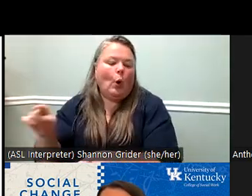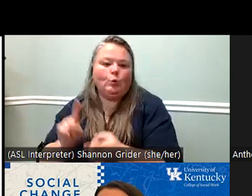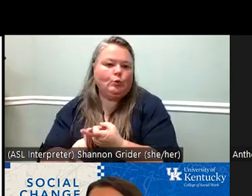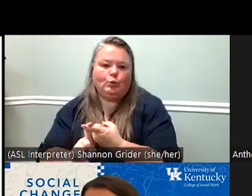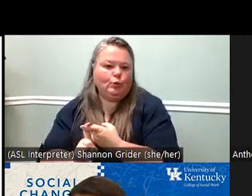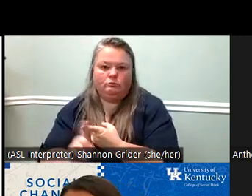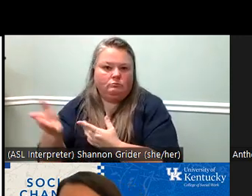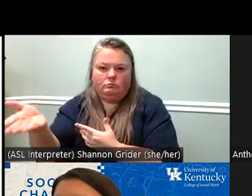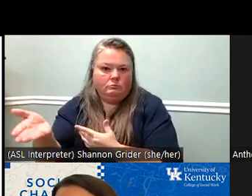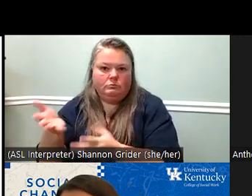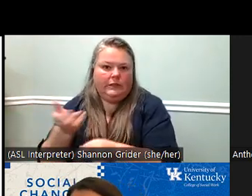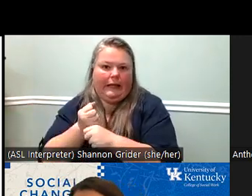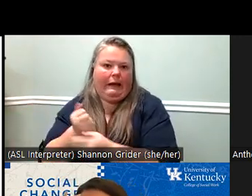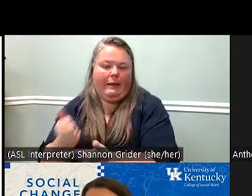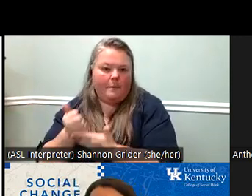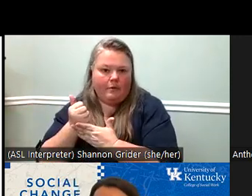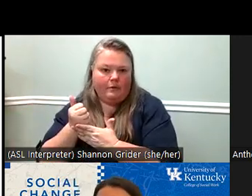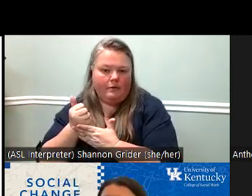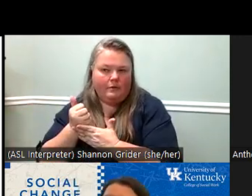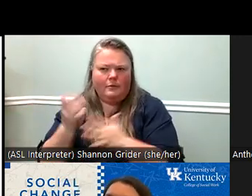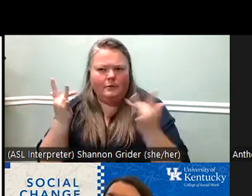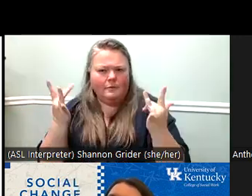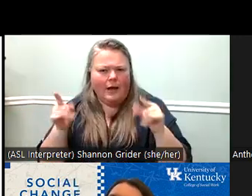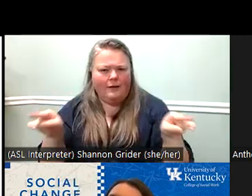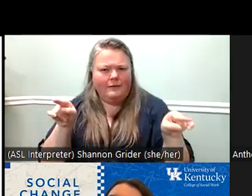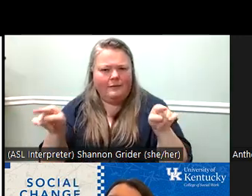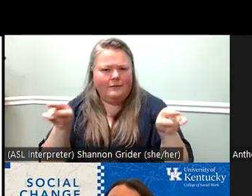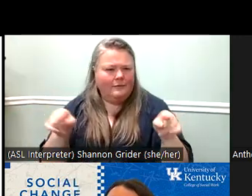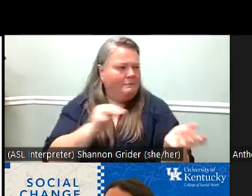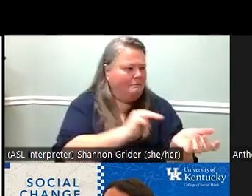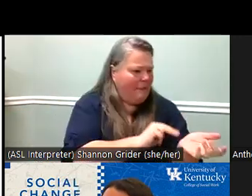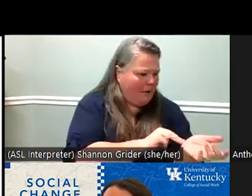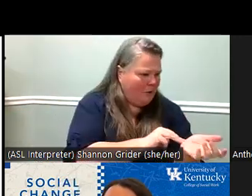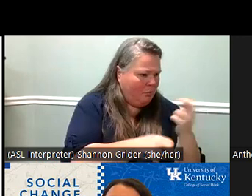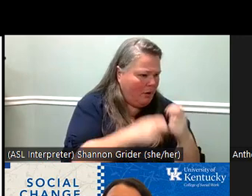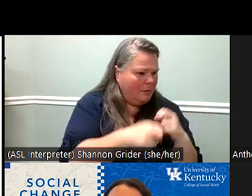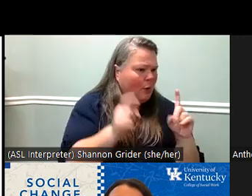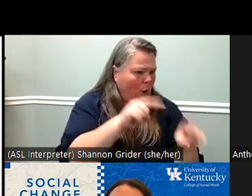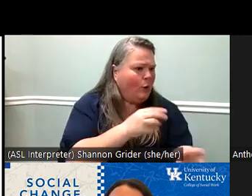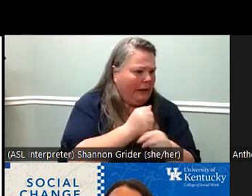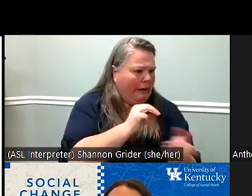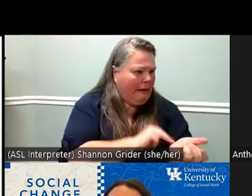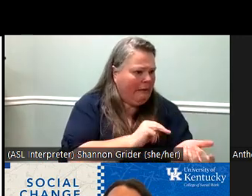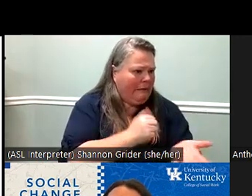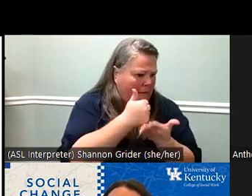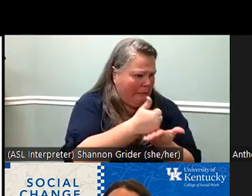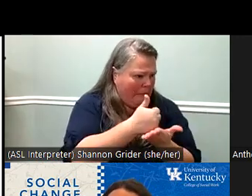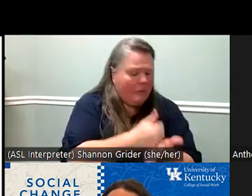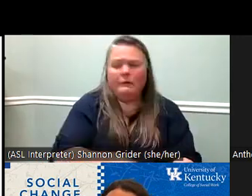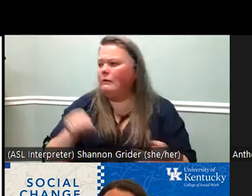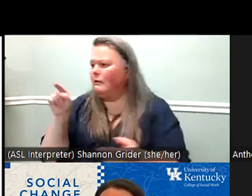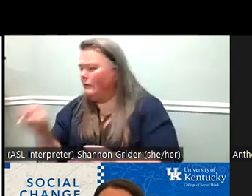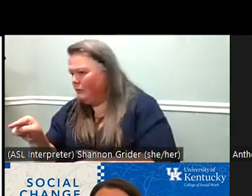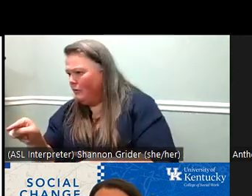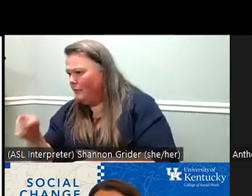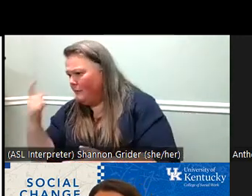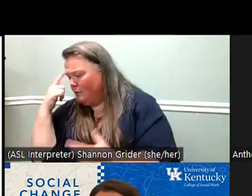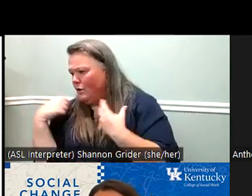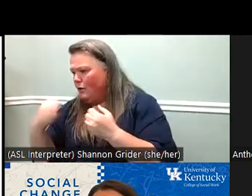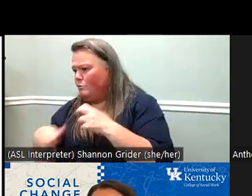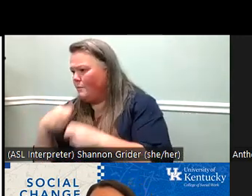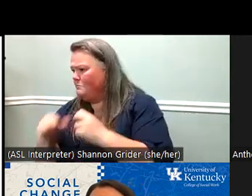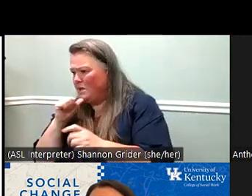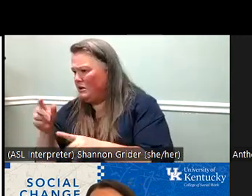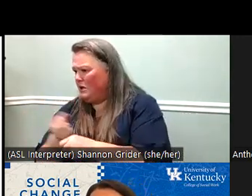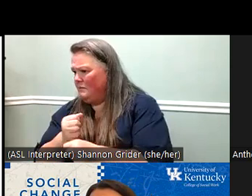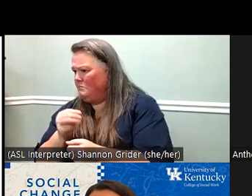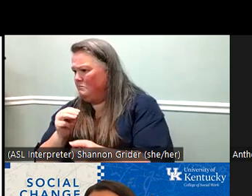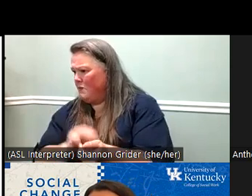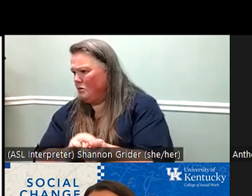THAT HAS BEEN LESS ACCEPTED, SO WHAT WE'RE TRYING TO DO, WE'RE TRYING TO REDUCE THE STIGMA THAT THIS IS WHAT AN ACTUAL MENTAL HEALTH TREATMENT LOOKS LIKE AND